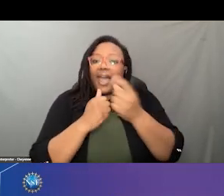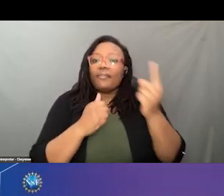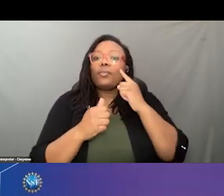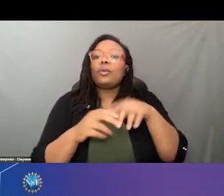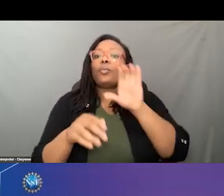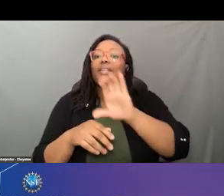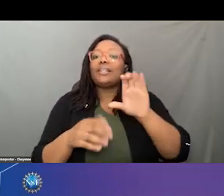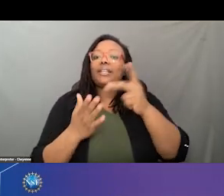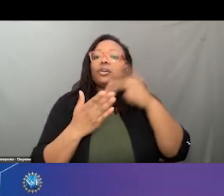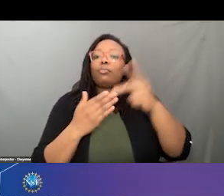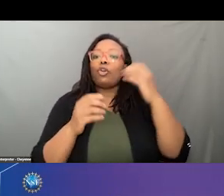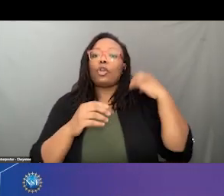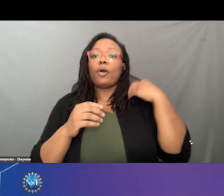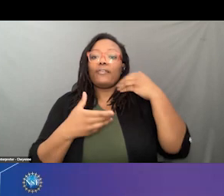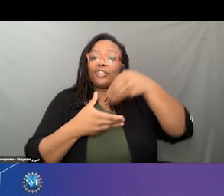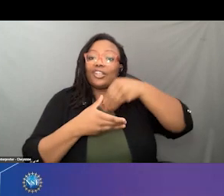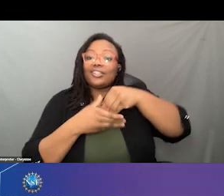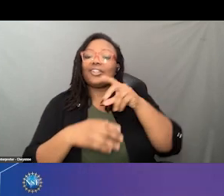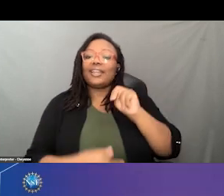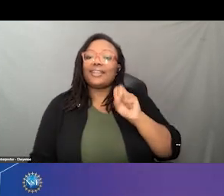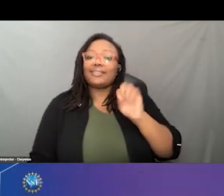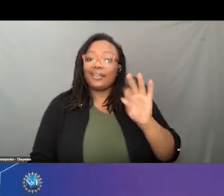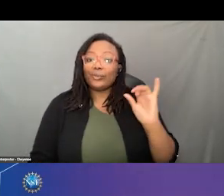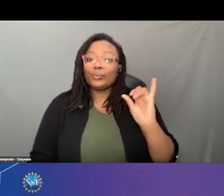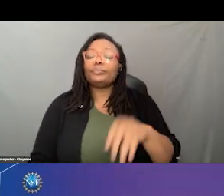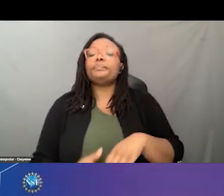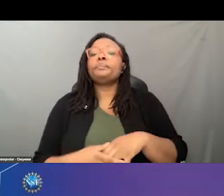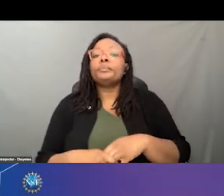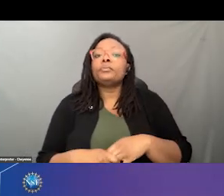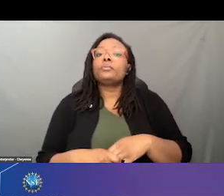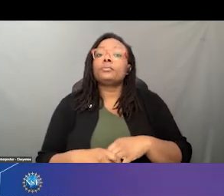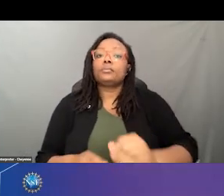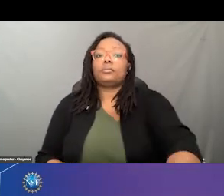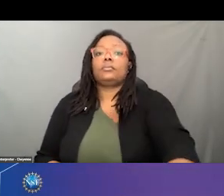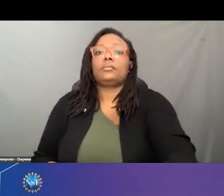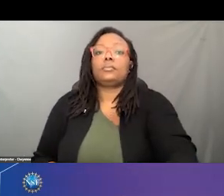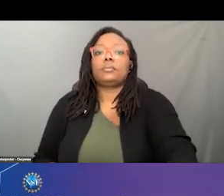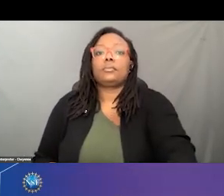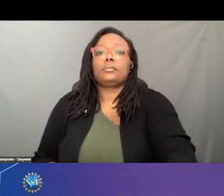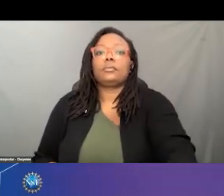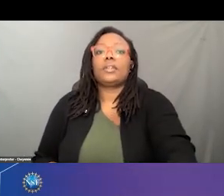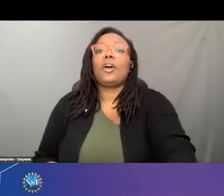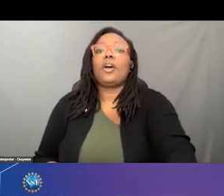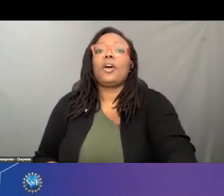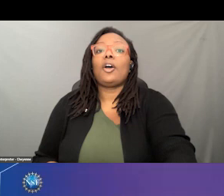We also cc the program officer internally at the NSF, at least on the first overdue notice.